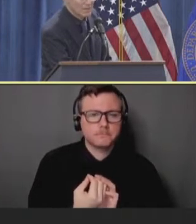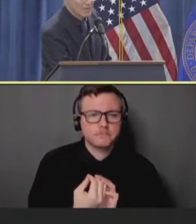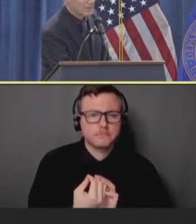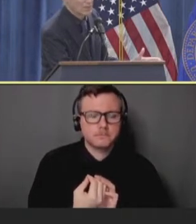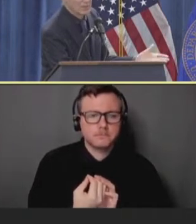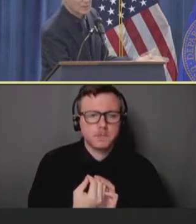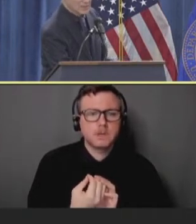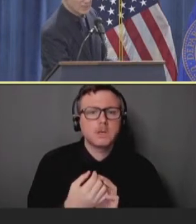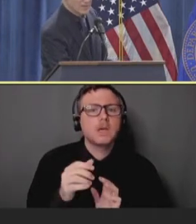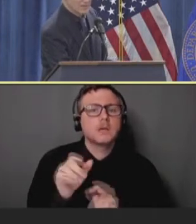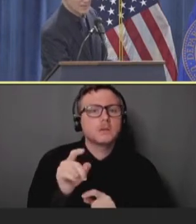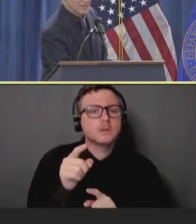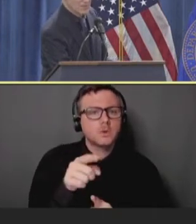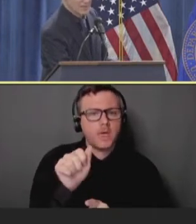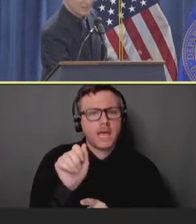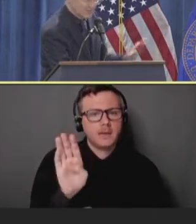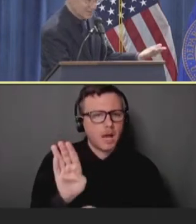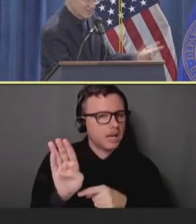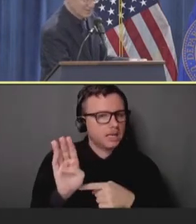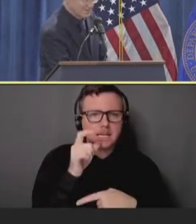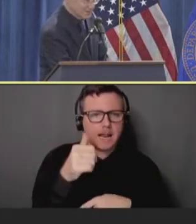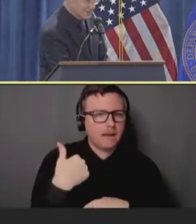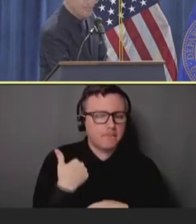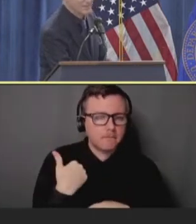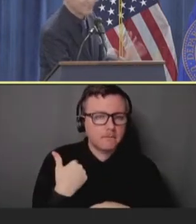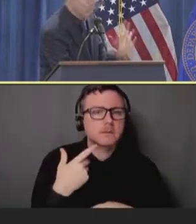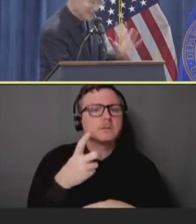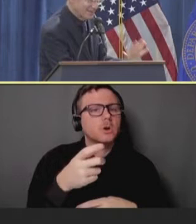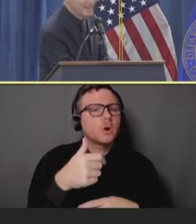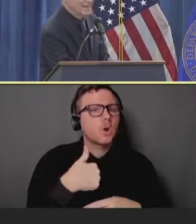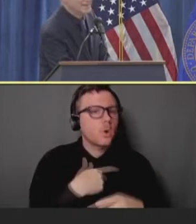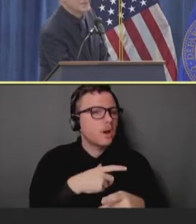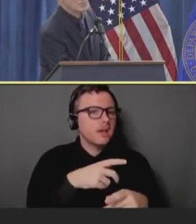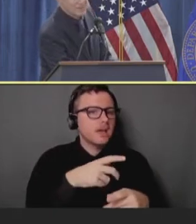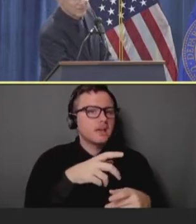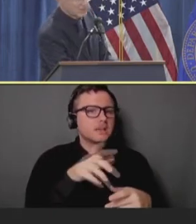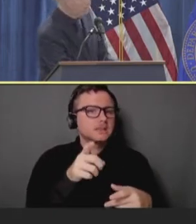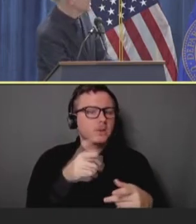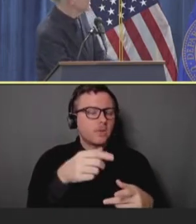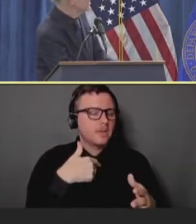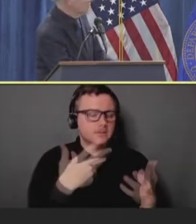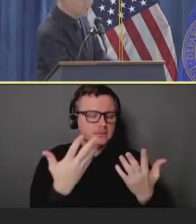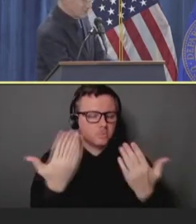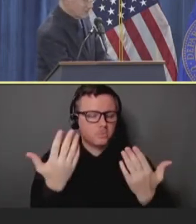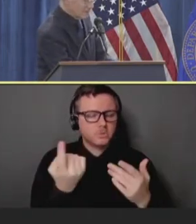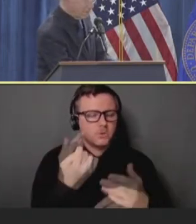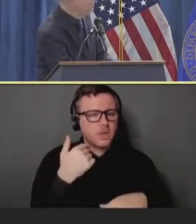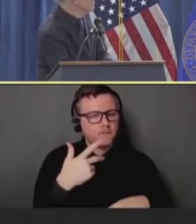as well as the killed vaccine despite the anticipation so to speak.